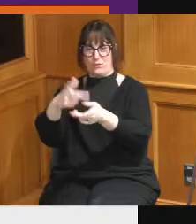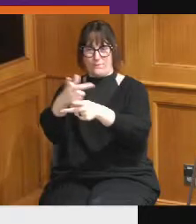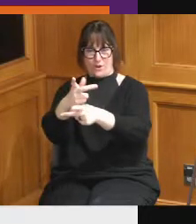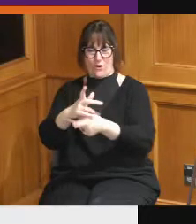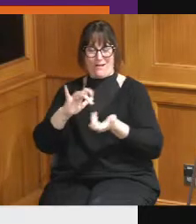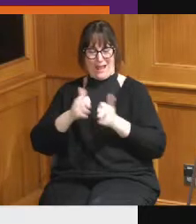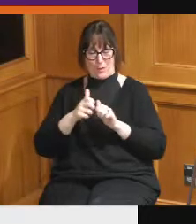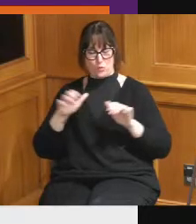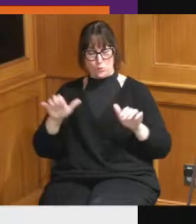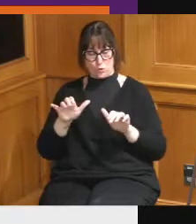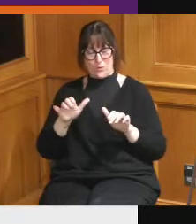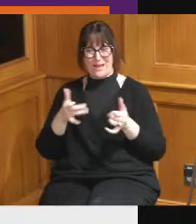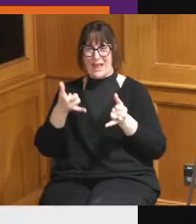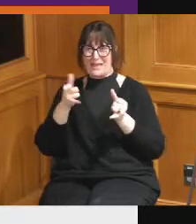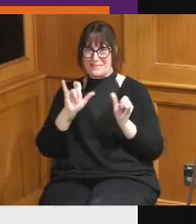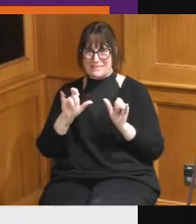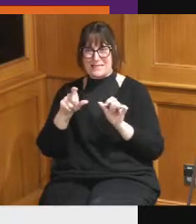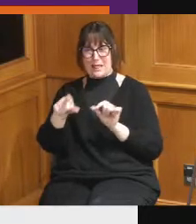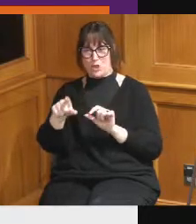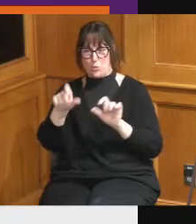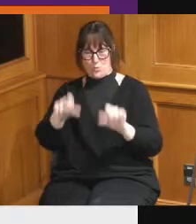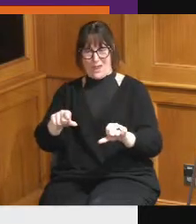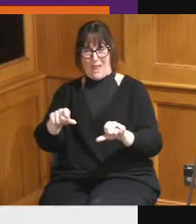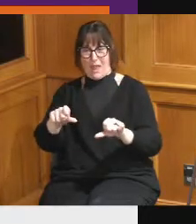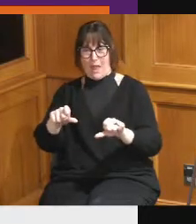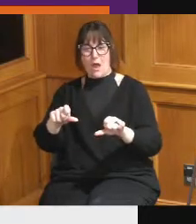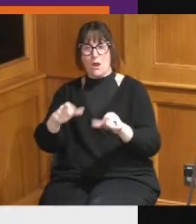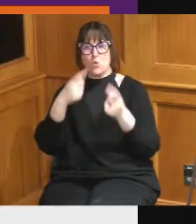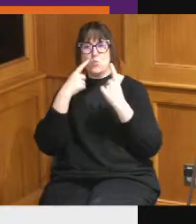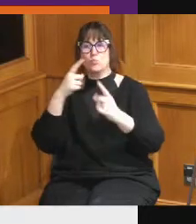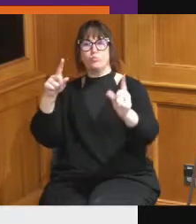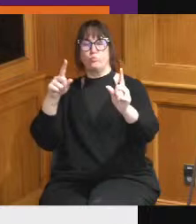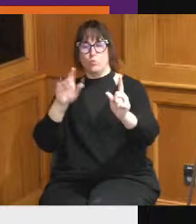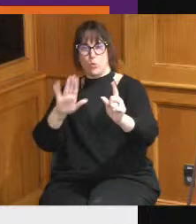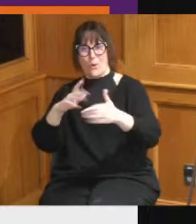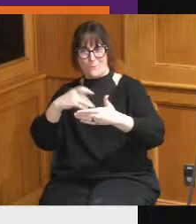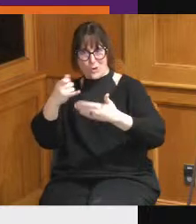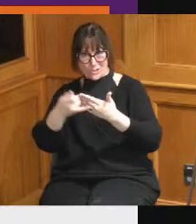that and then still get you to the point where we know the project is going to work and there's a